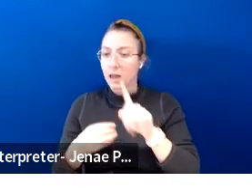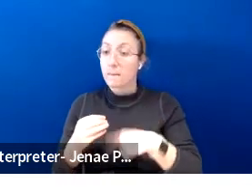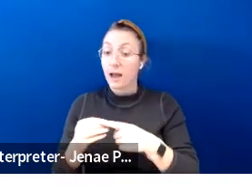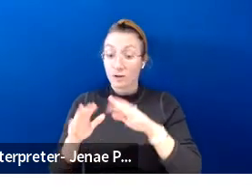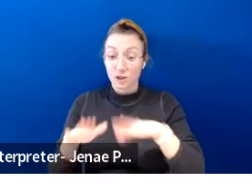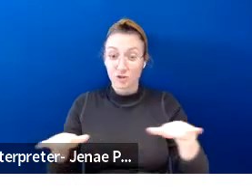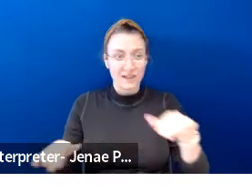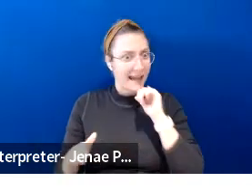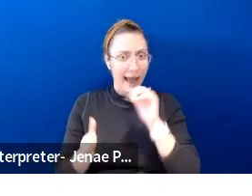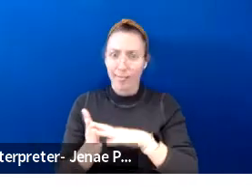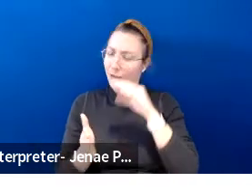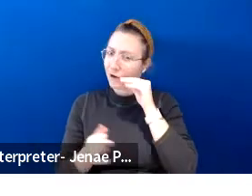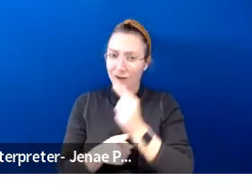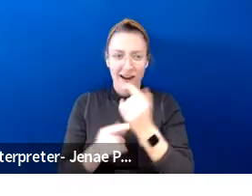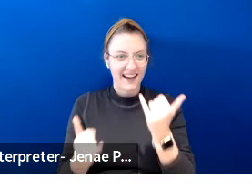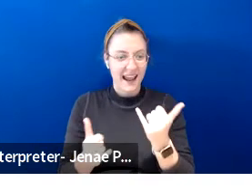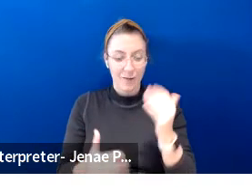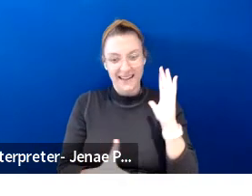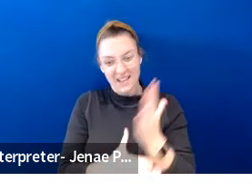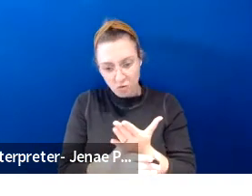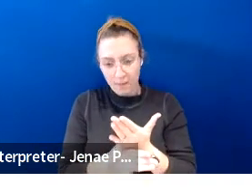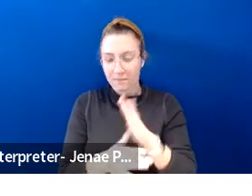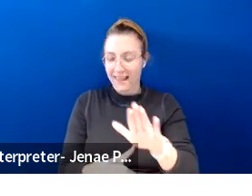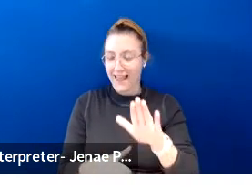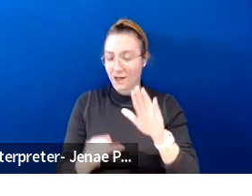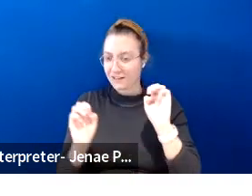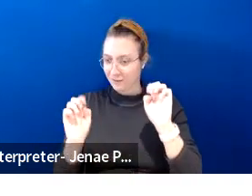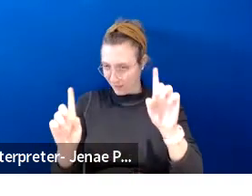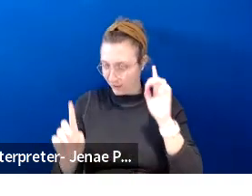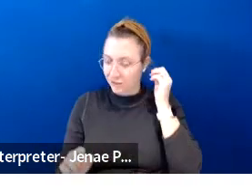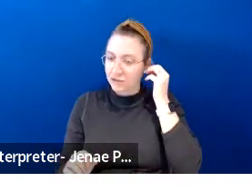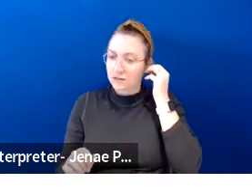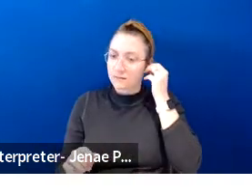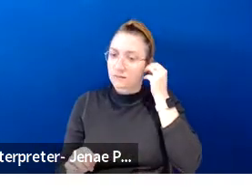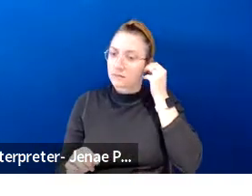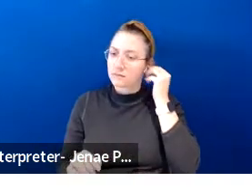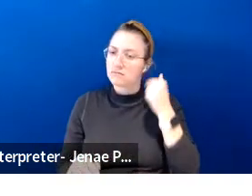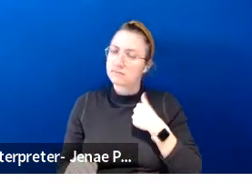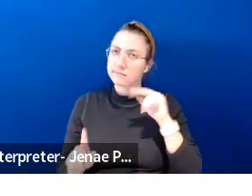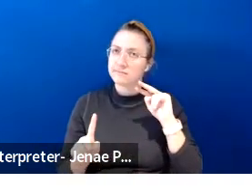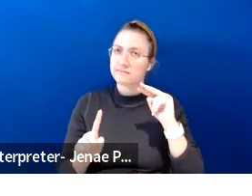Because of the interruption of their education. I look at it at a slightly different perspective.